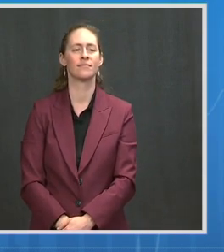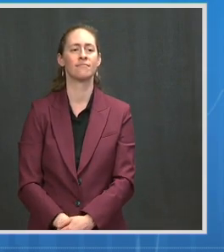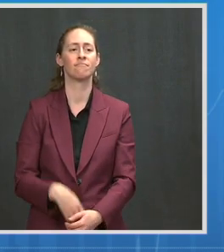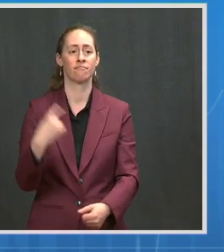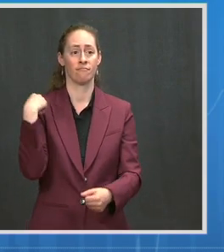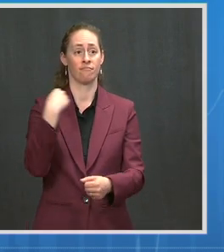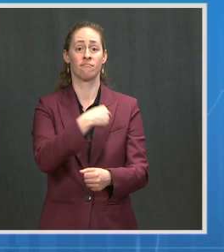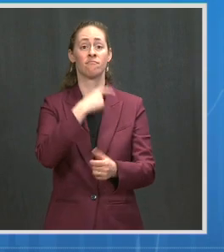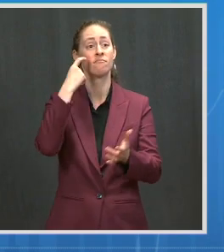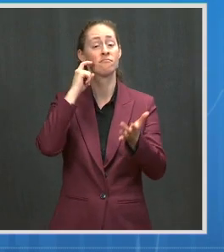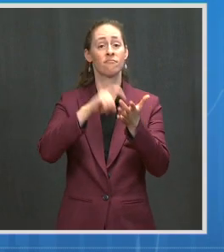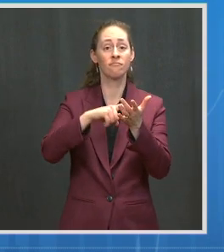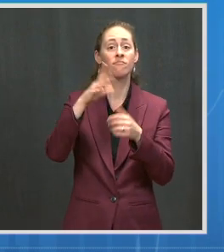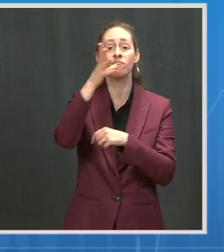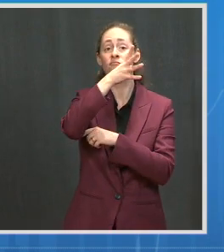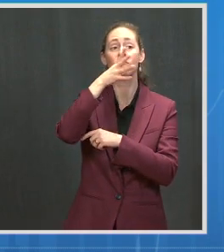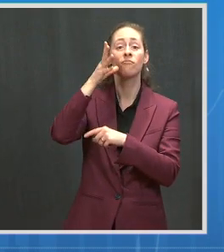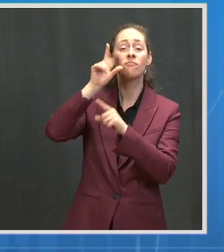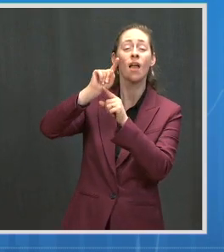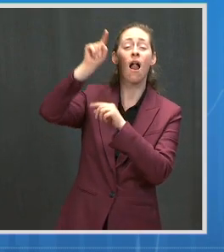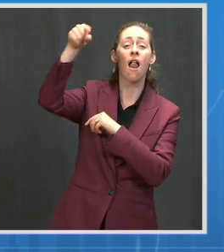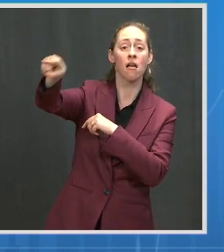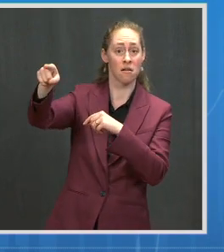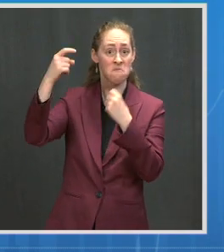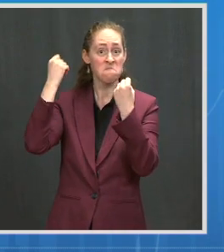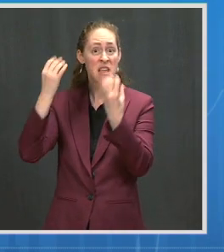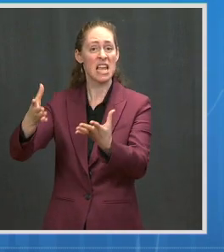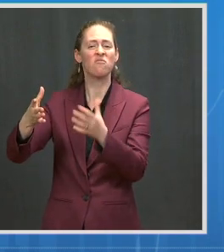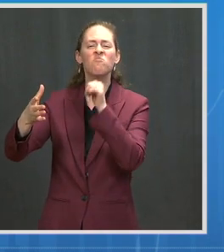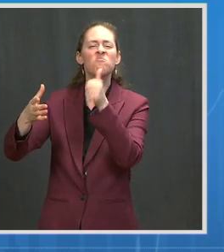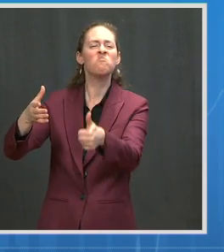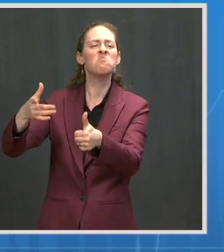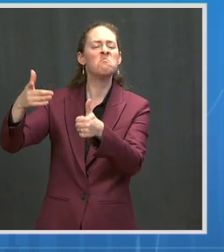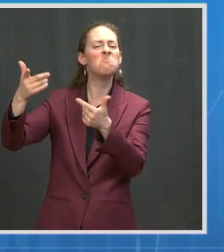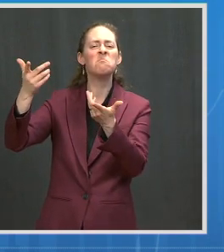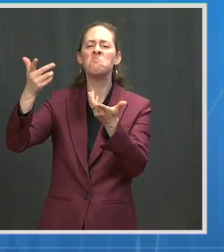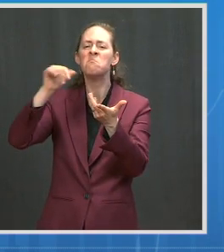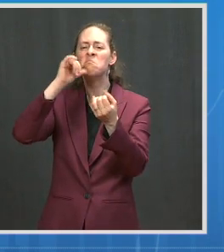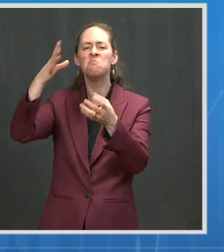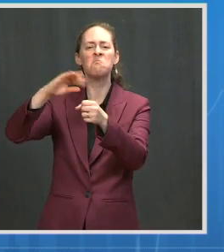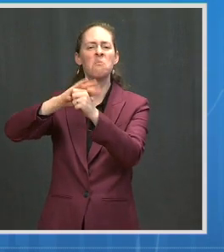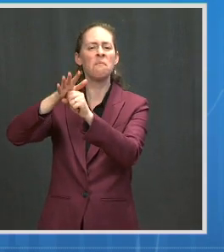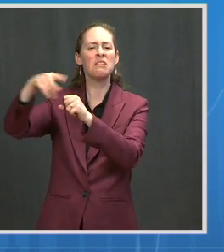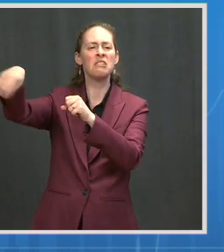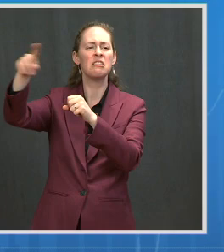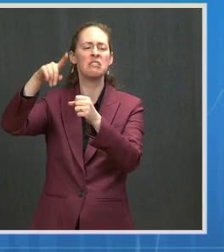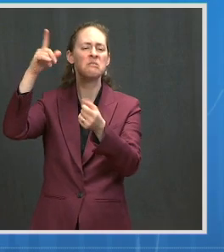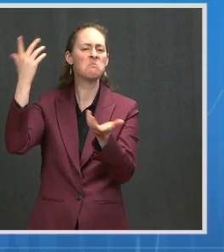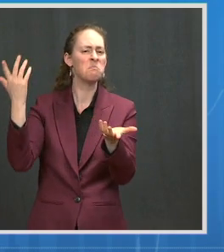compared with urban counties, approximately 46 percent. This was true for counties across the country,